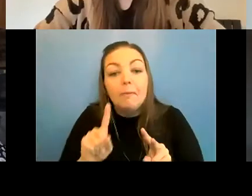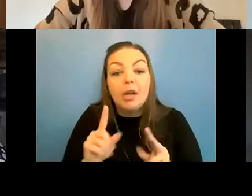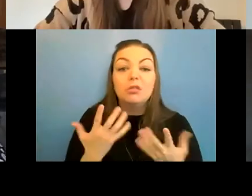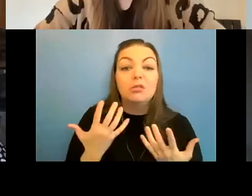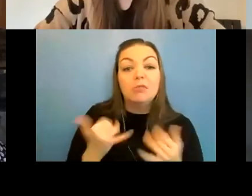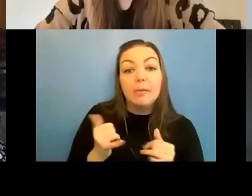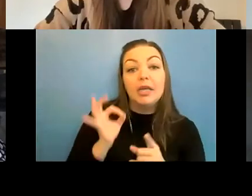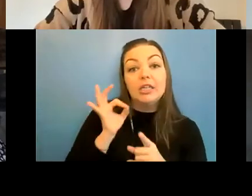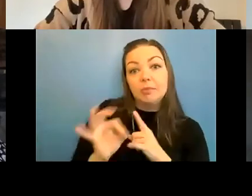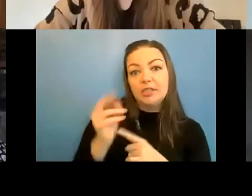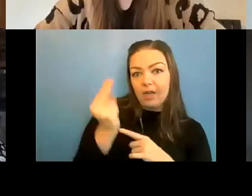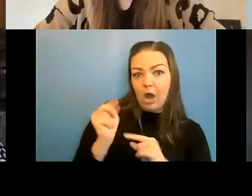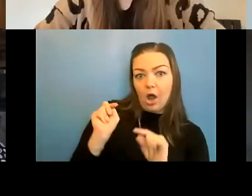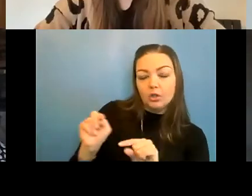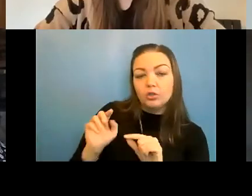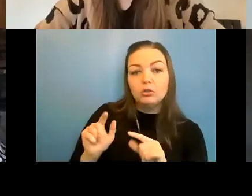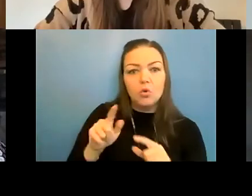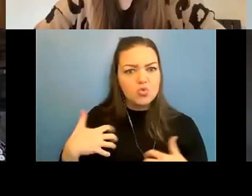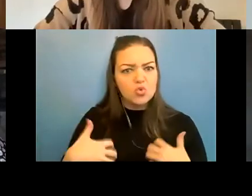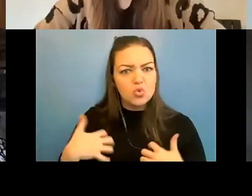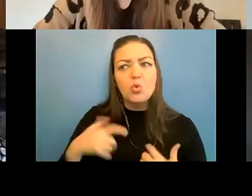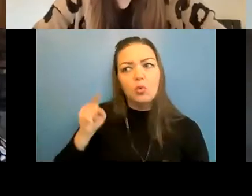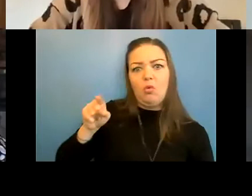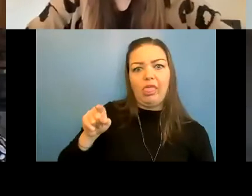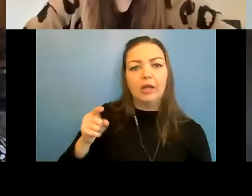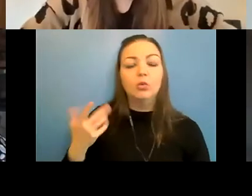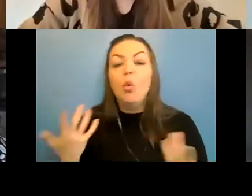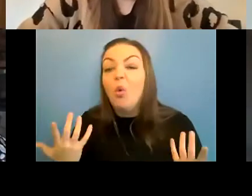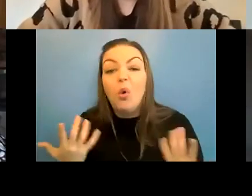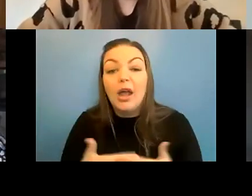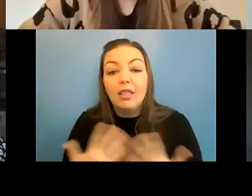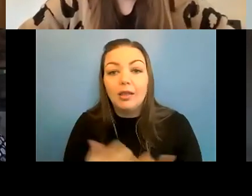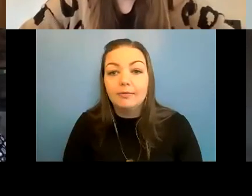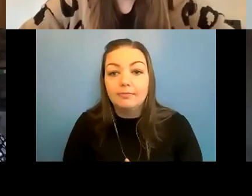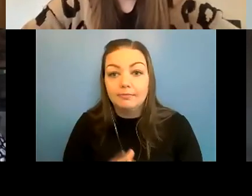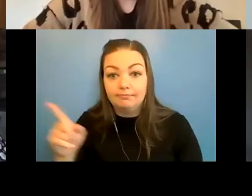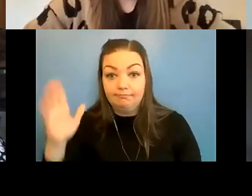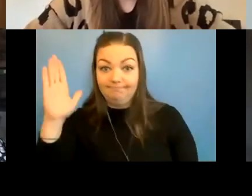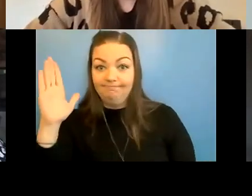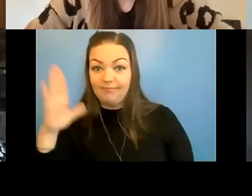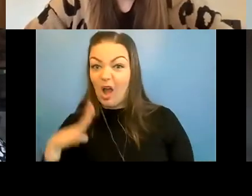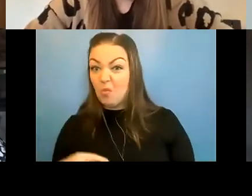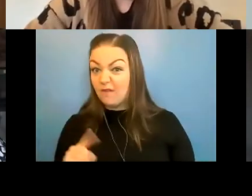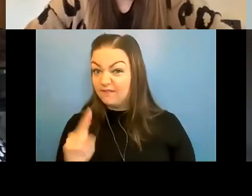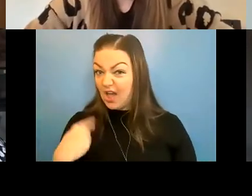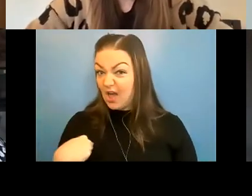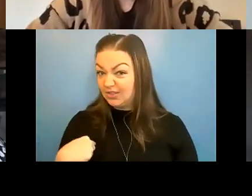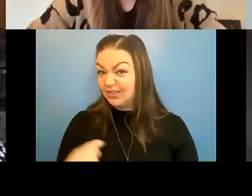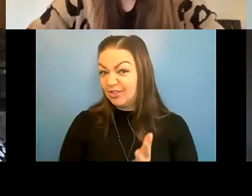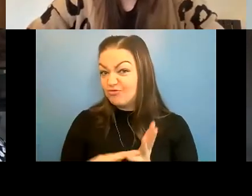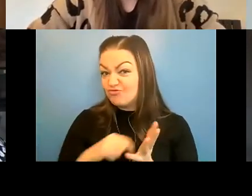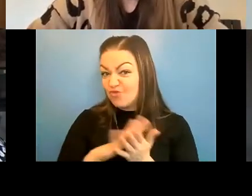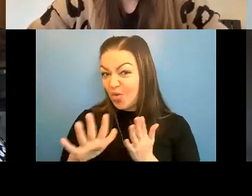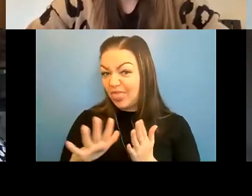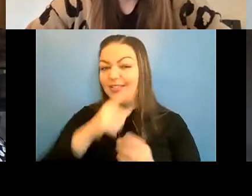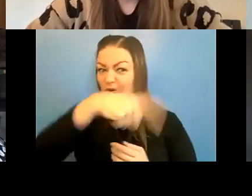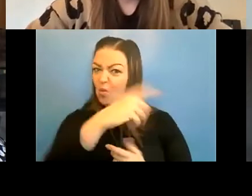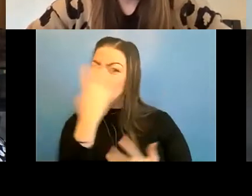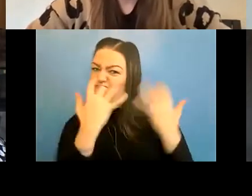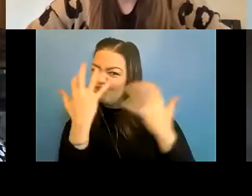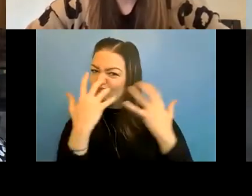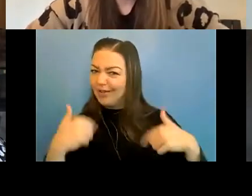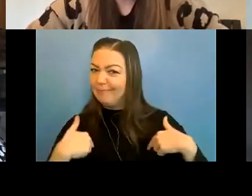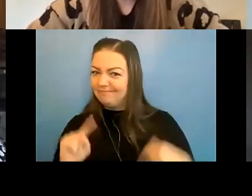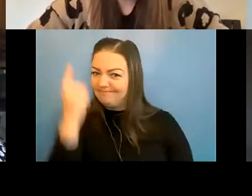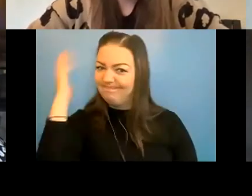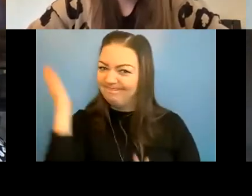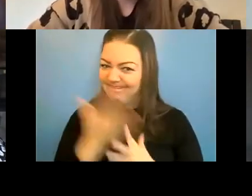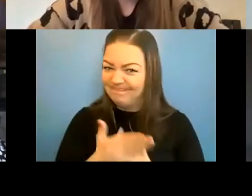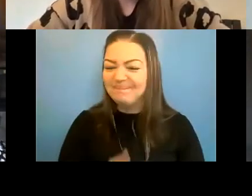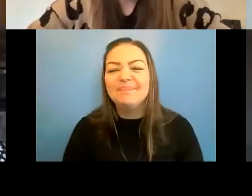it's a specific artwork or just across the board, what you're most excited about.